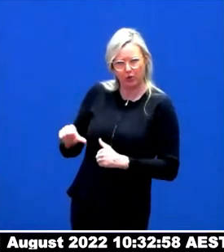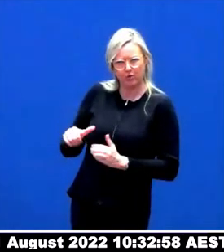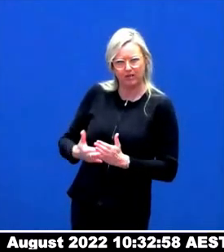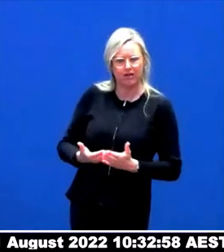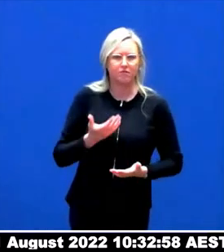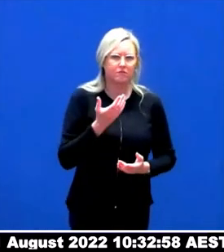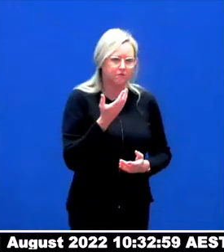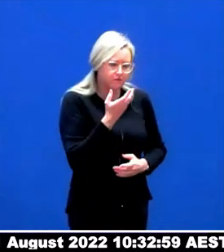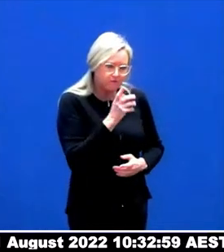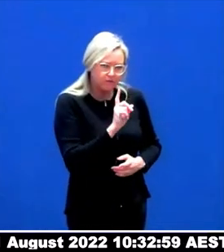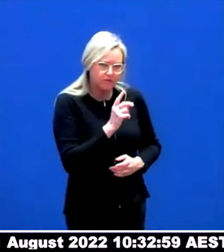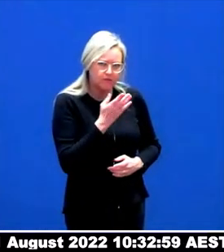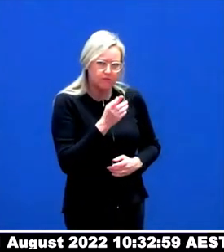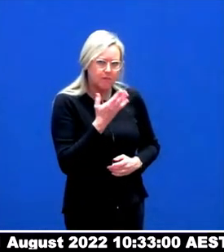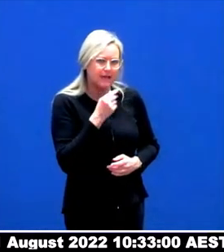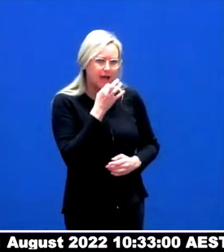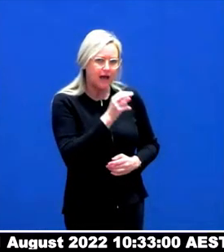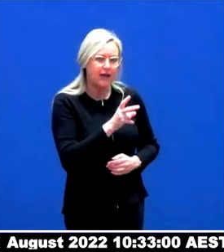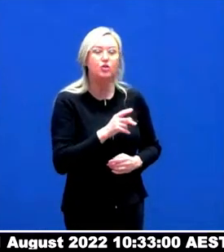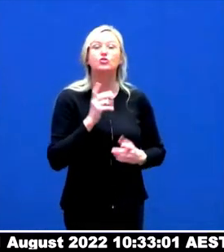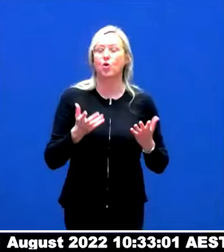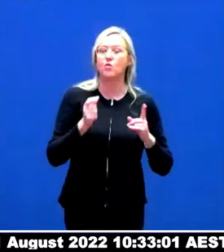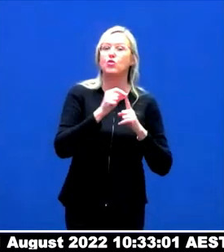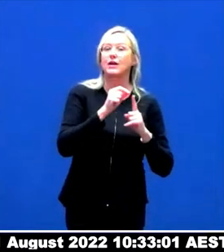So, the Productivity Commission is reviewing the National Housing and